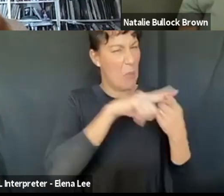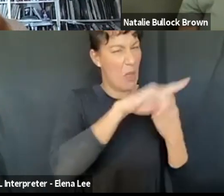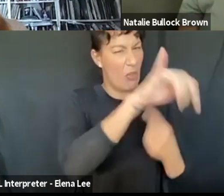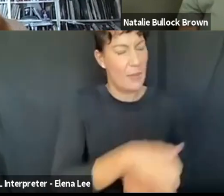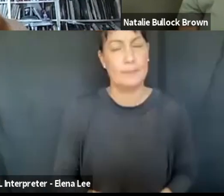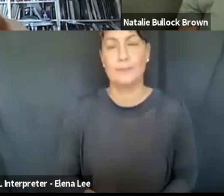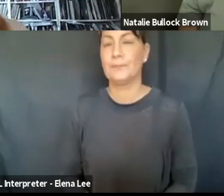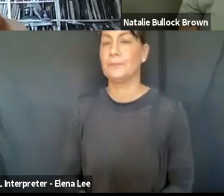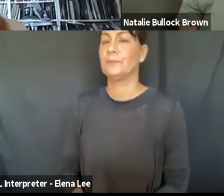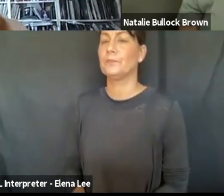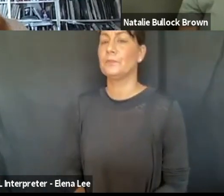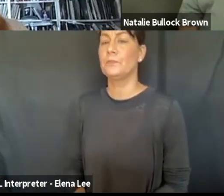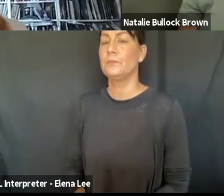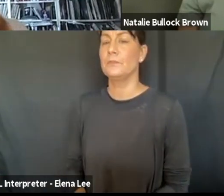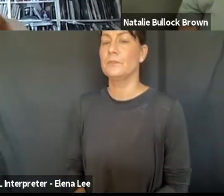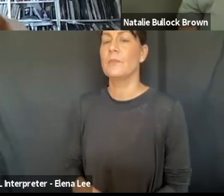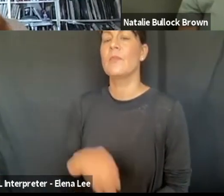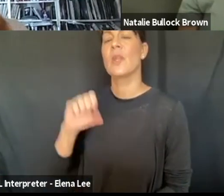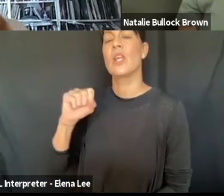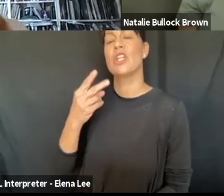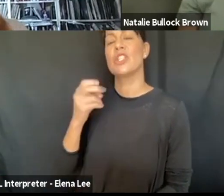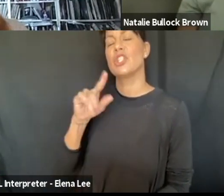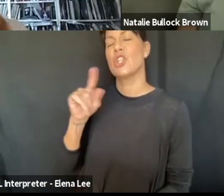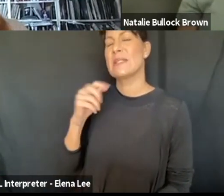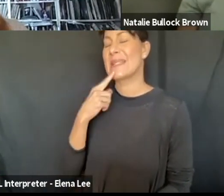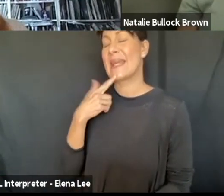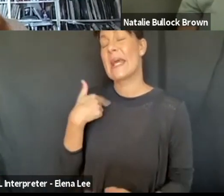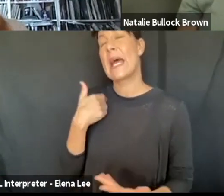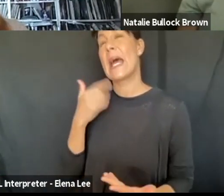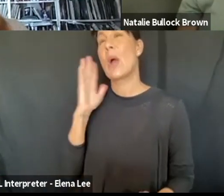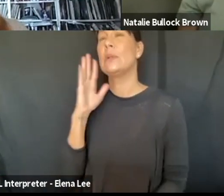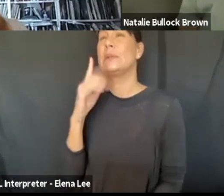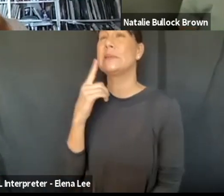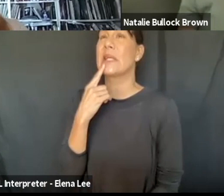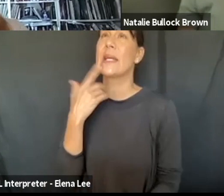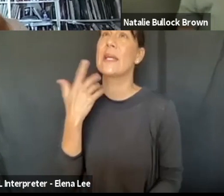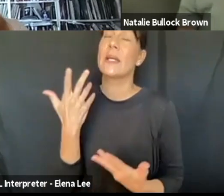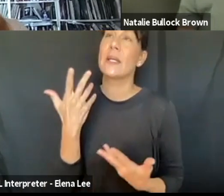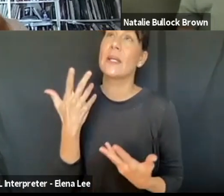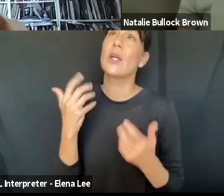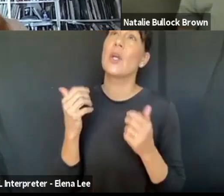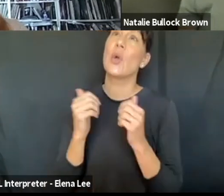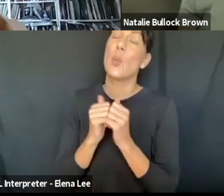You know, I will say this. With the whole research that we did,